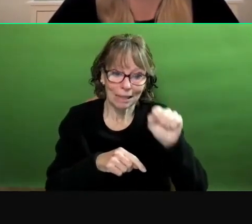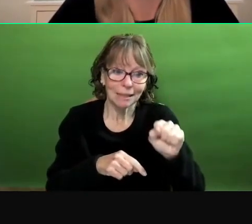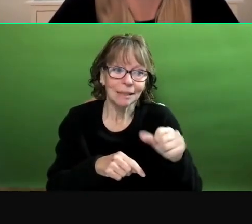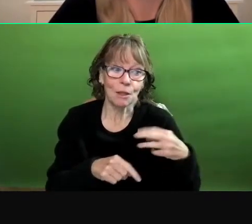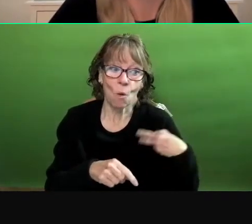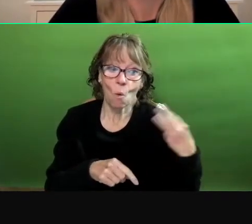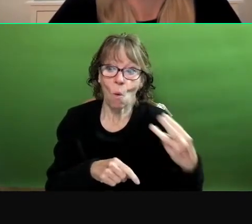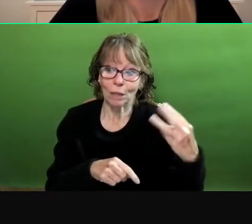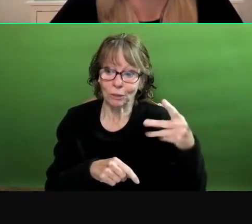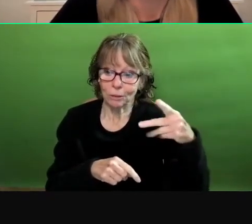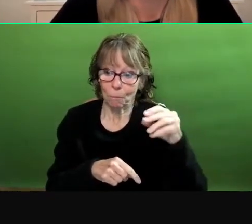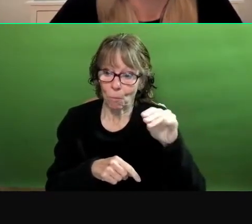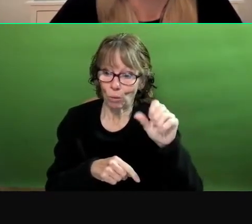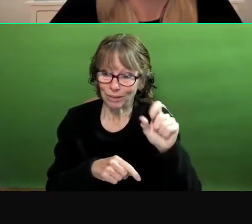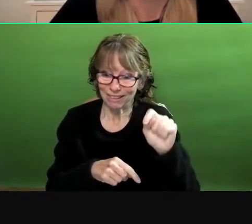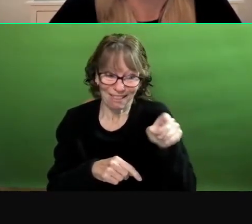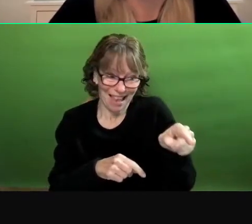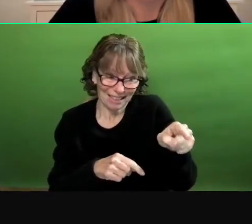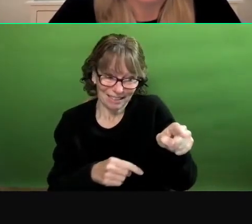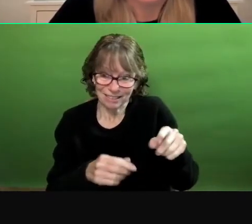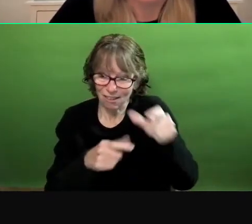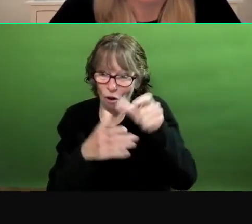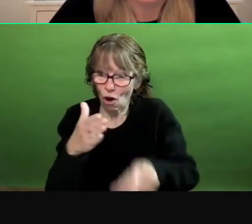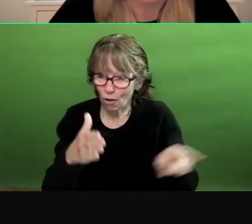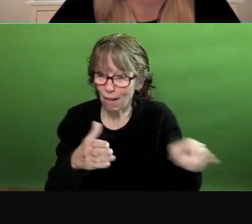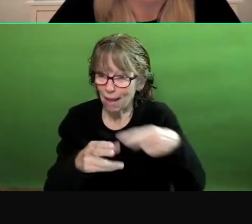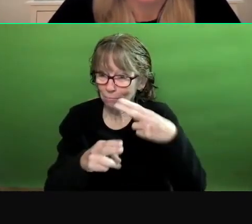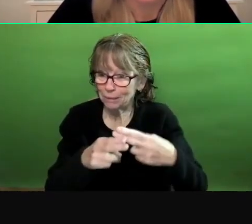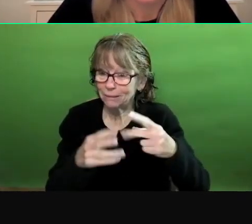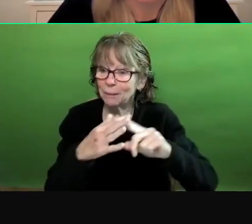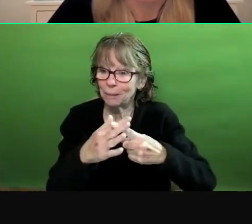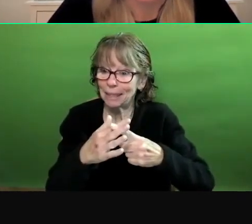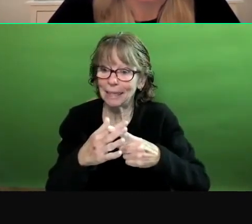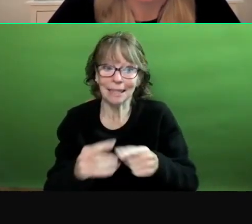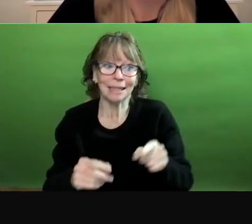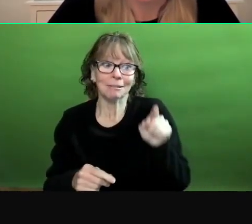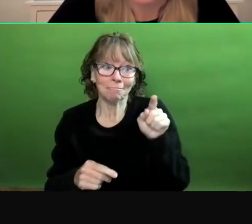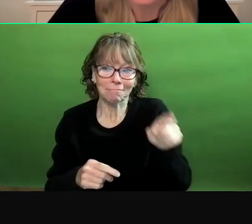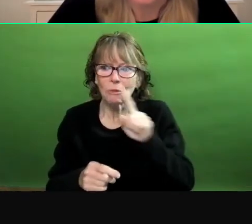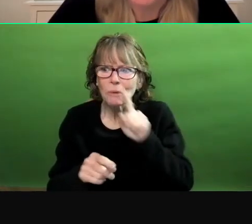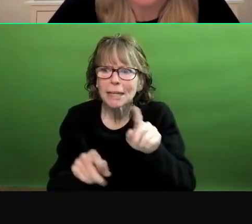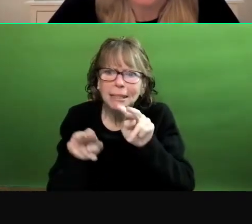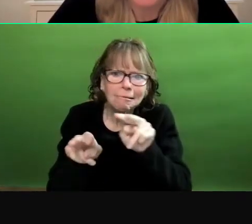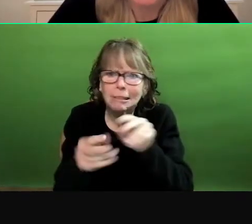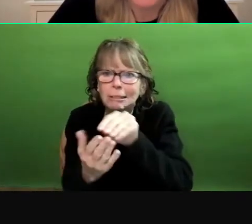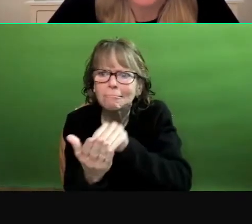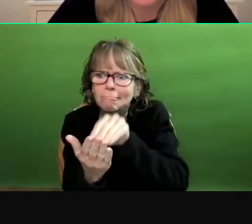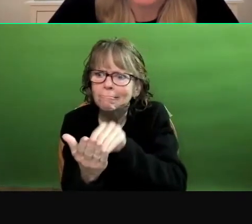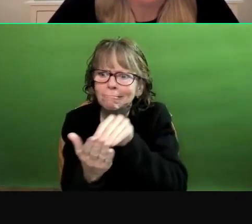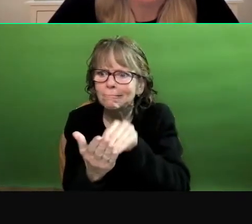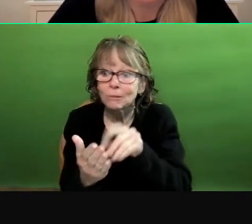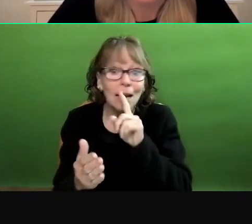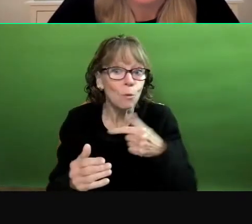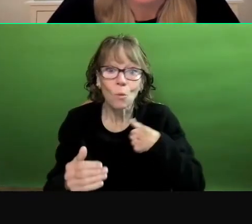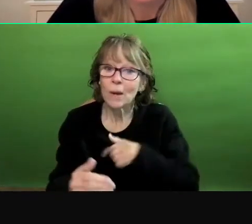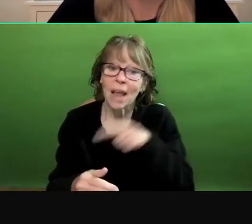in the beginning, really covering that story. And a bit of the fight that we had to put up together.